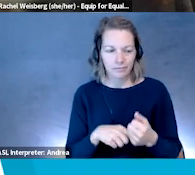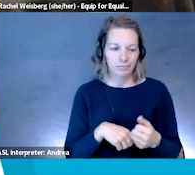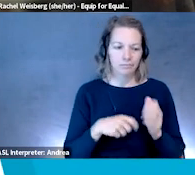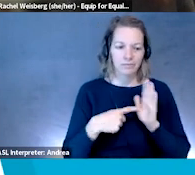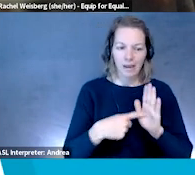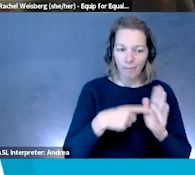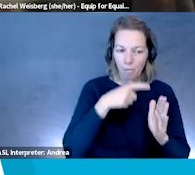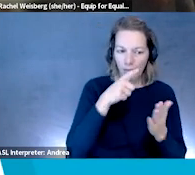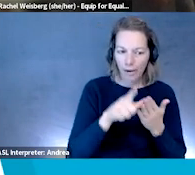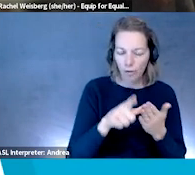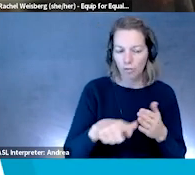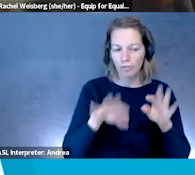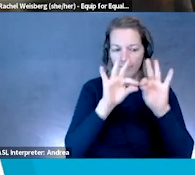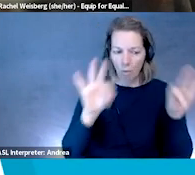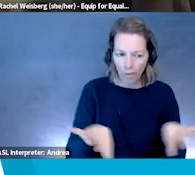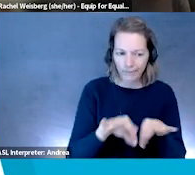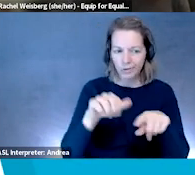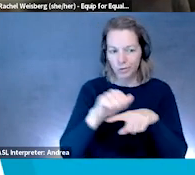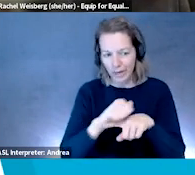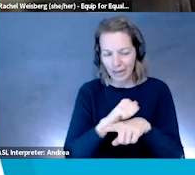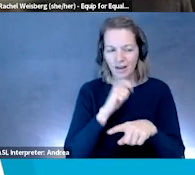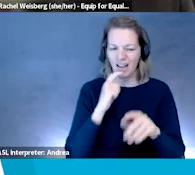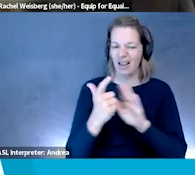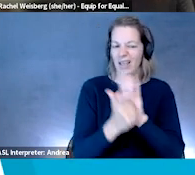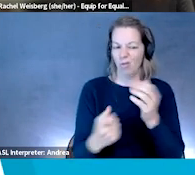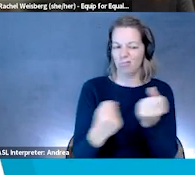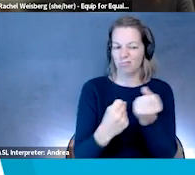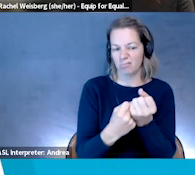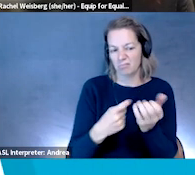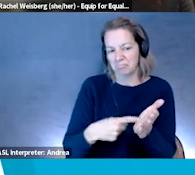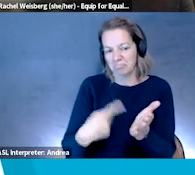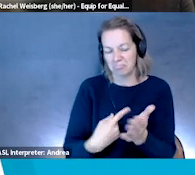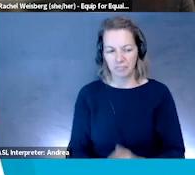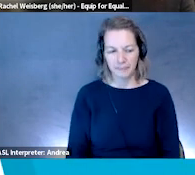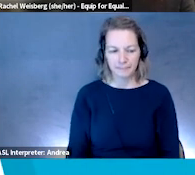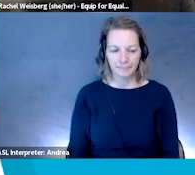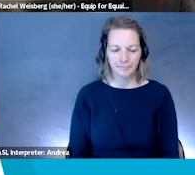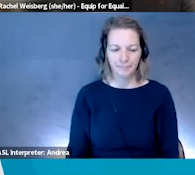PROVIDES SIMILAR TO THE HELP LINE, SELF ADVOCACY, TRAINING, FORMS, AND